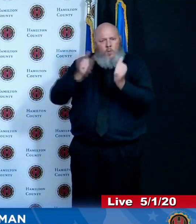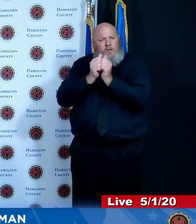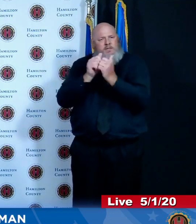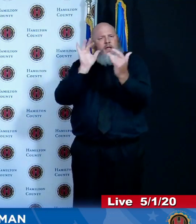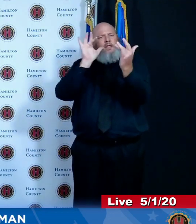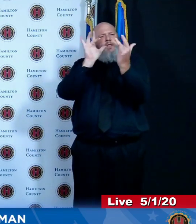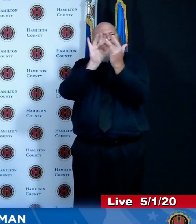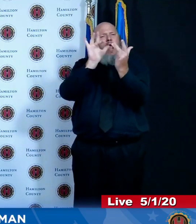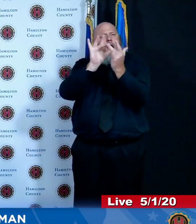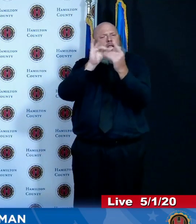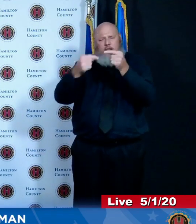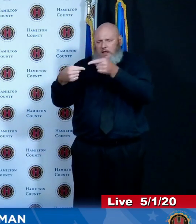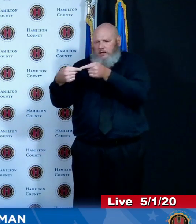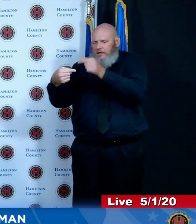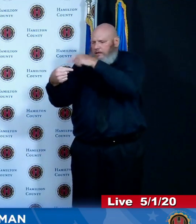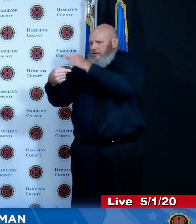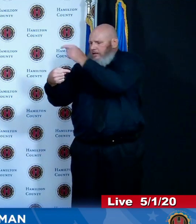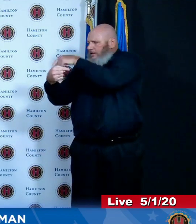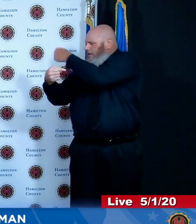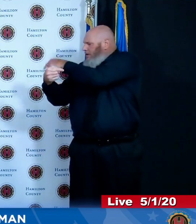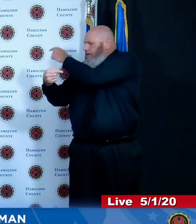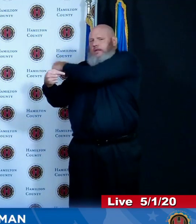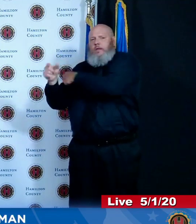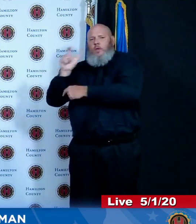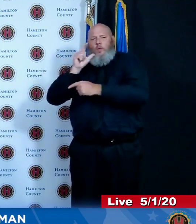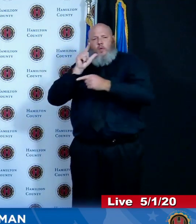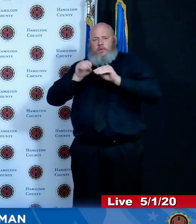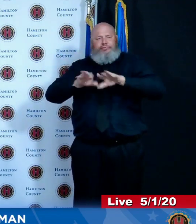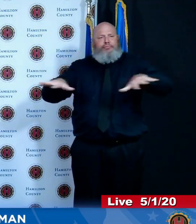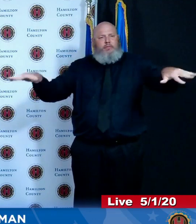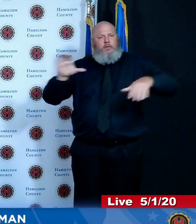we're able to quickly isolate those individuals and keep them out of public